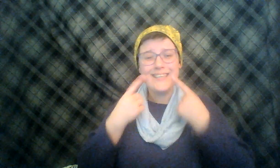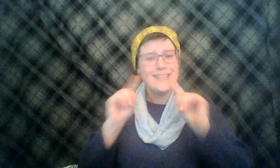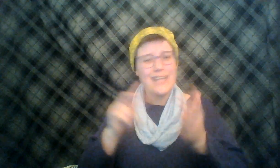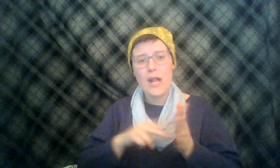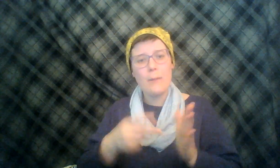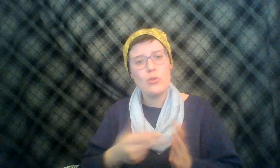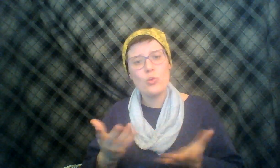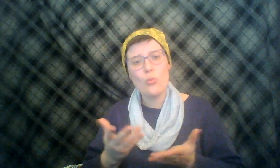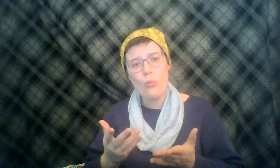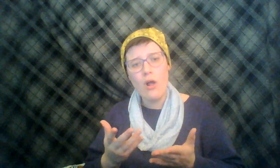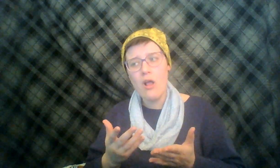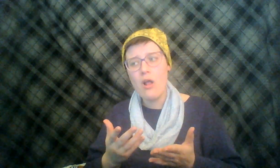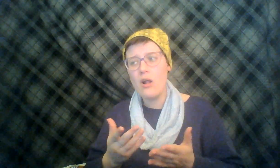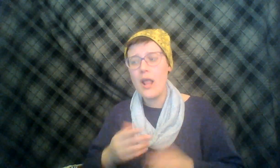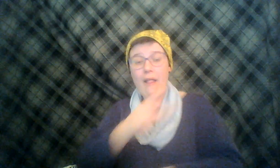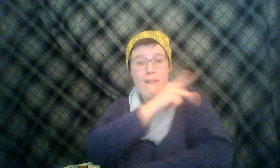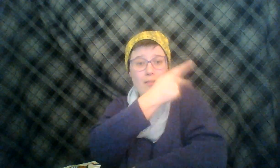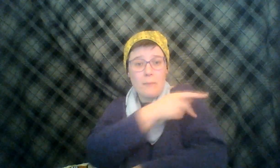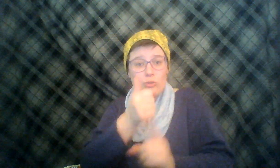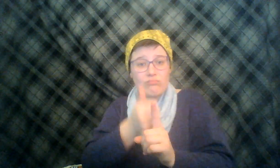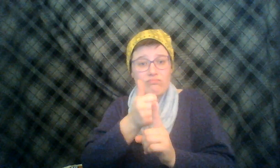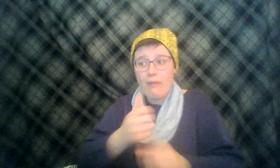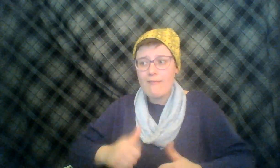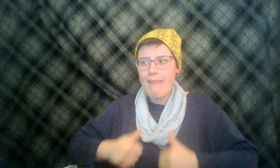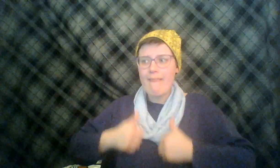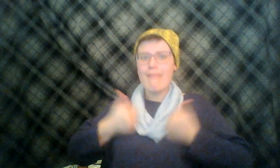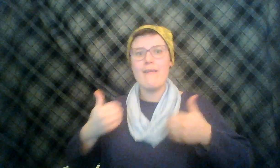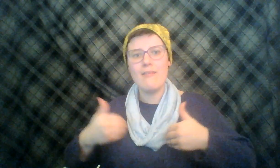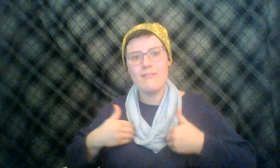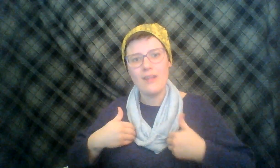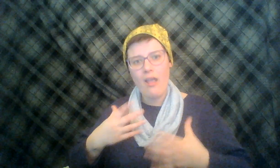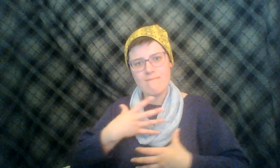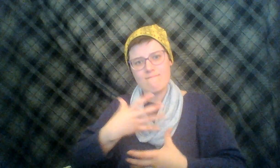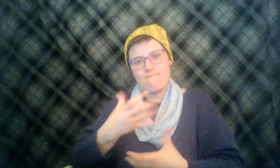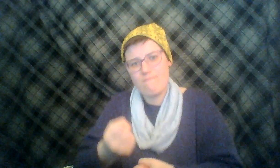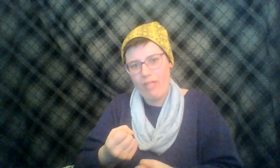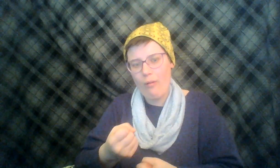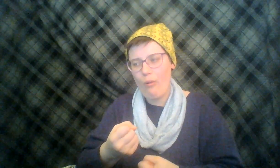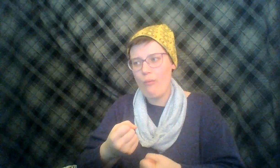success means that the patient survives and lives a healthy life,